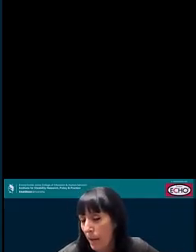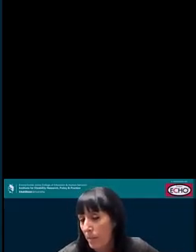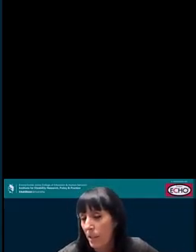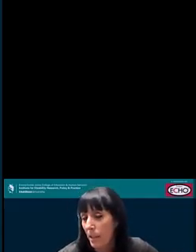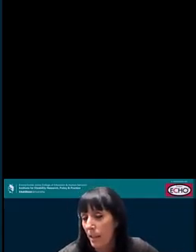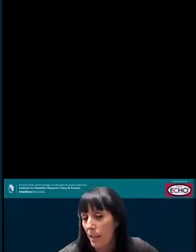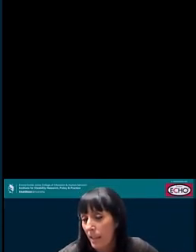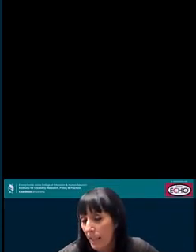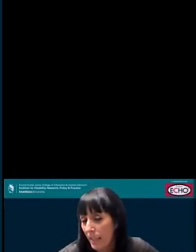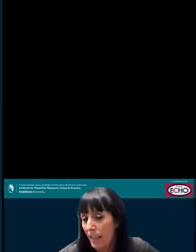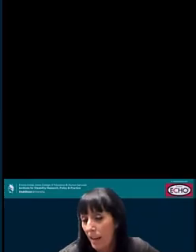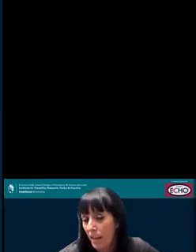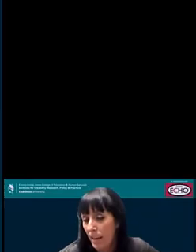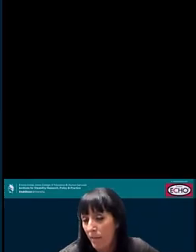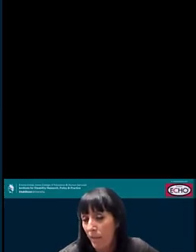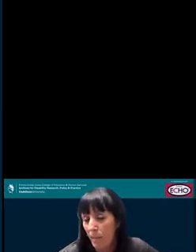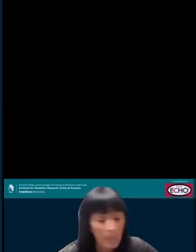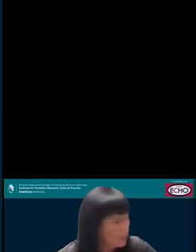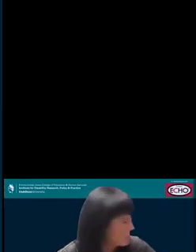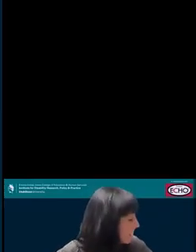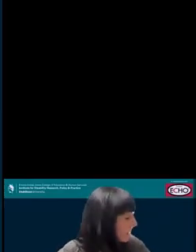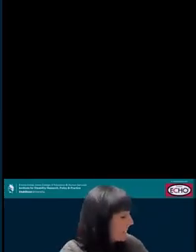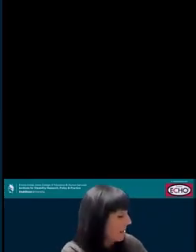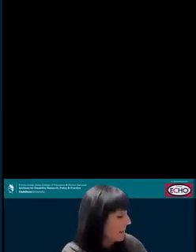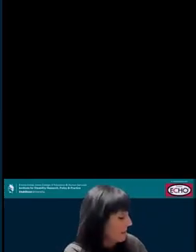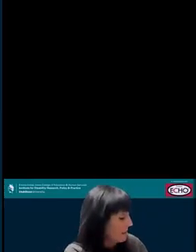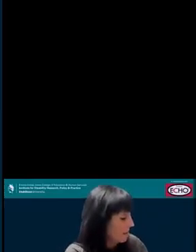times, to get all the information. Sorry, I don't know